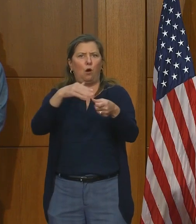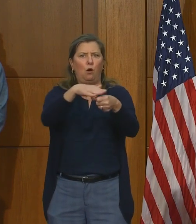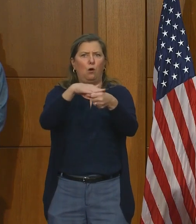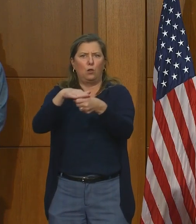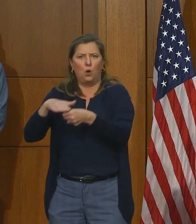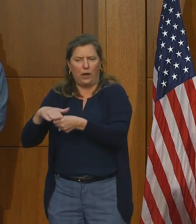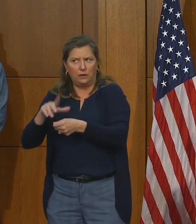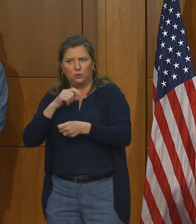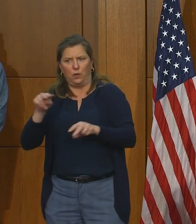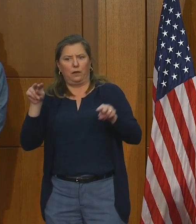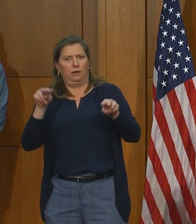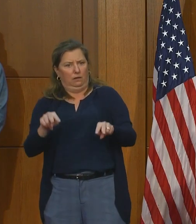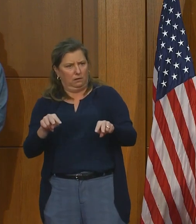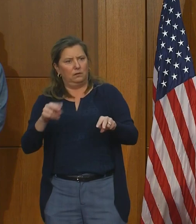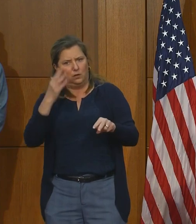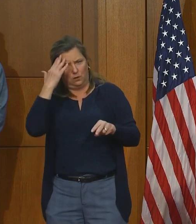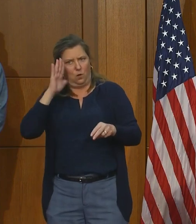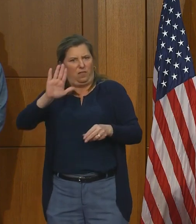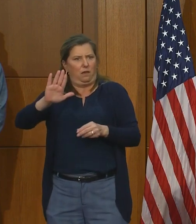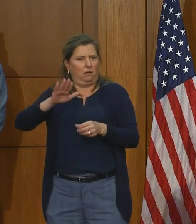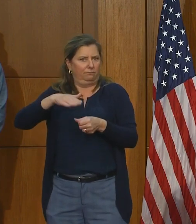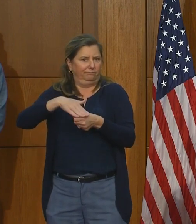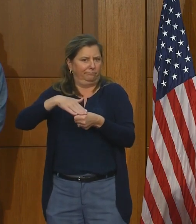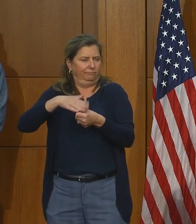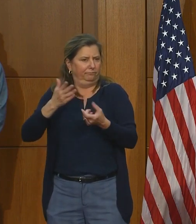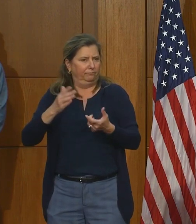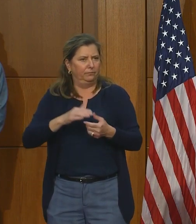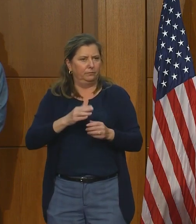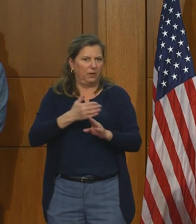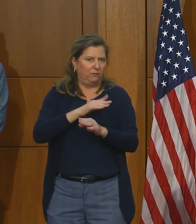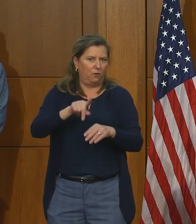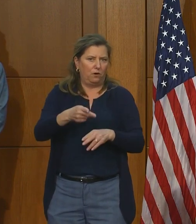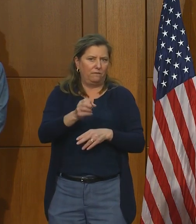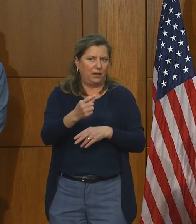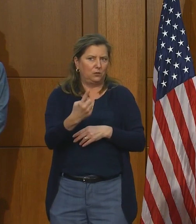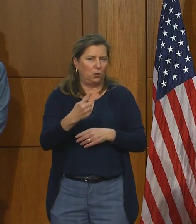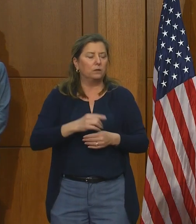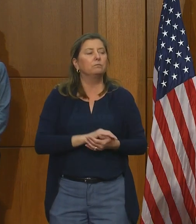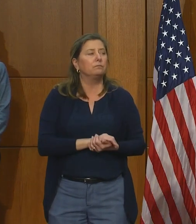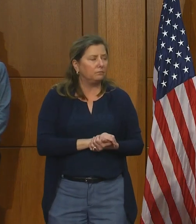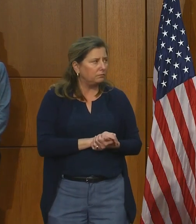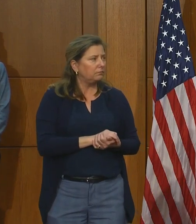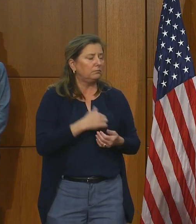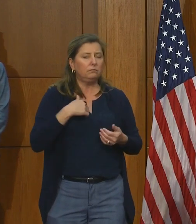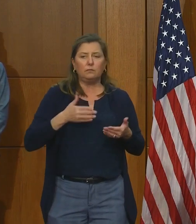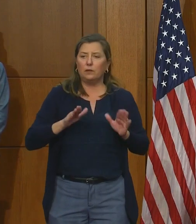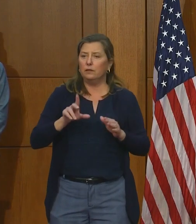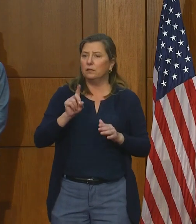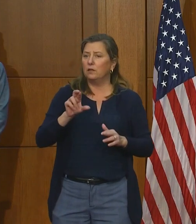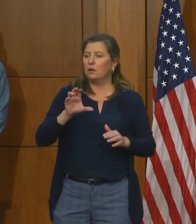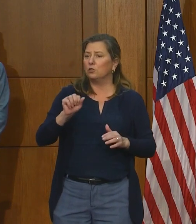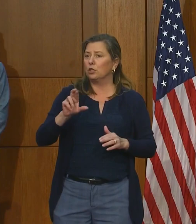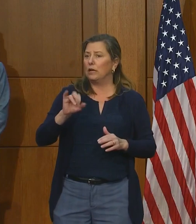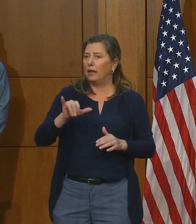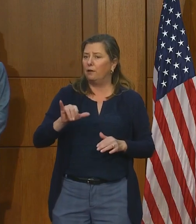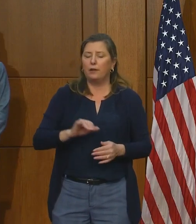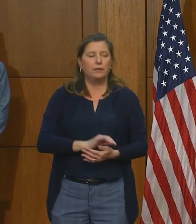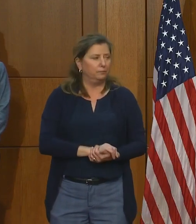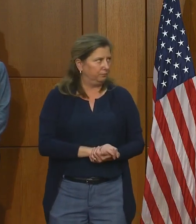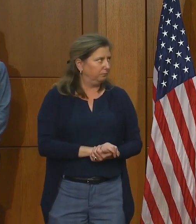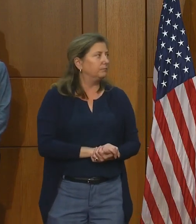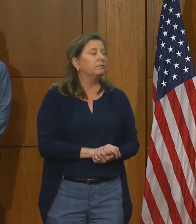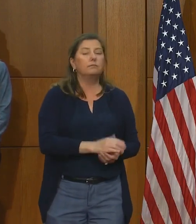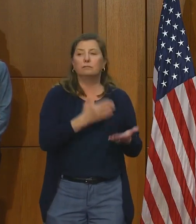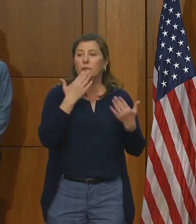ONE- IF SO. WHY. CALORIES THEY